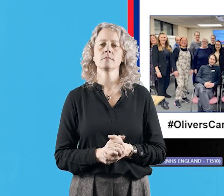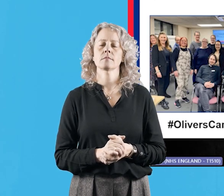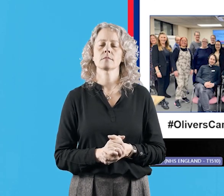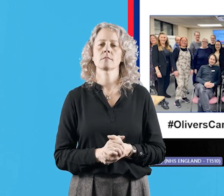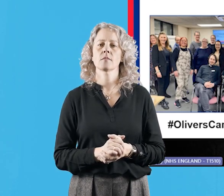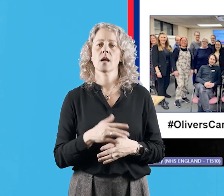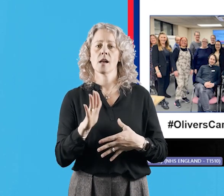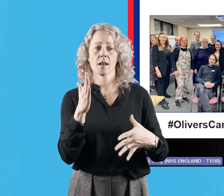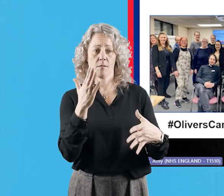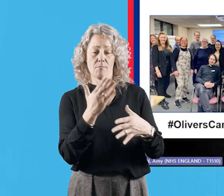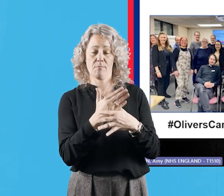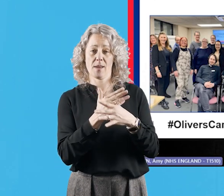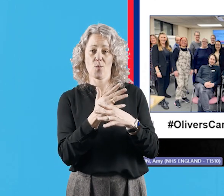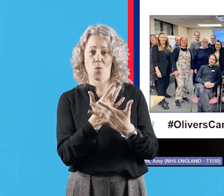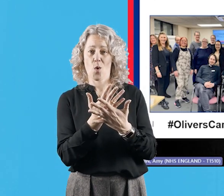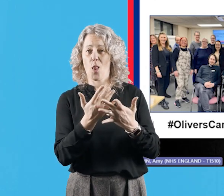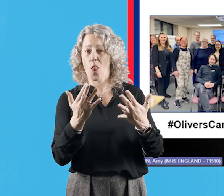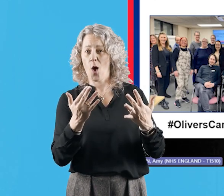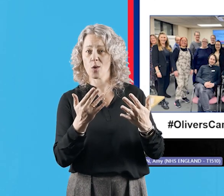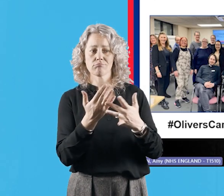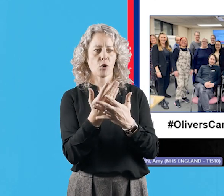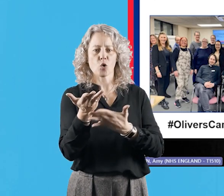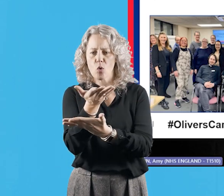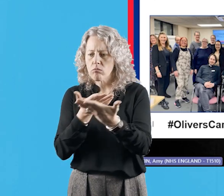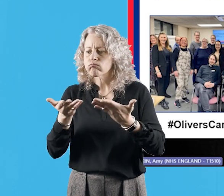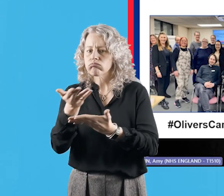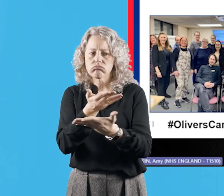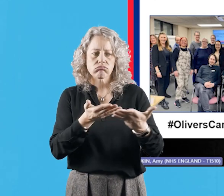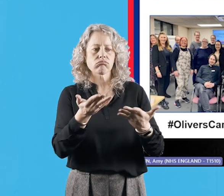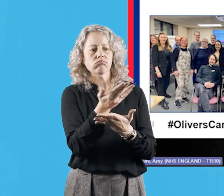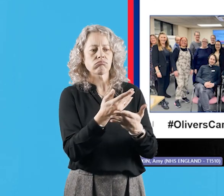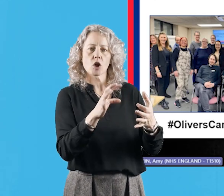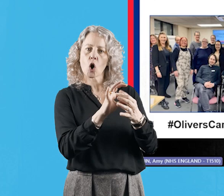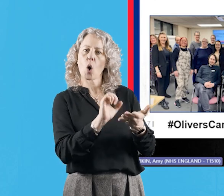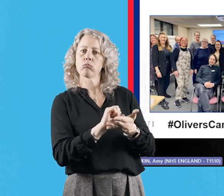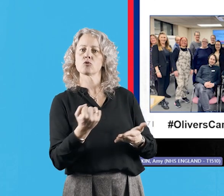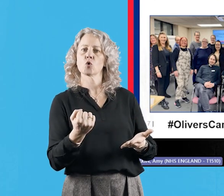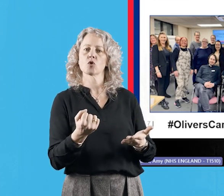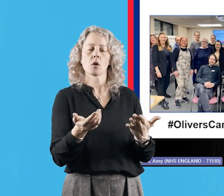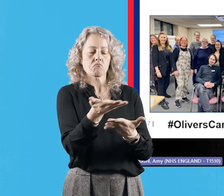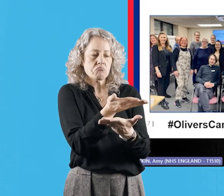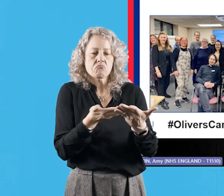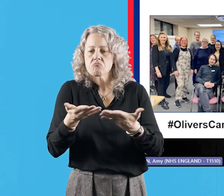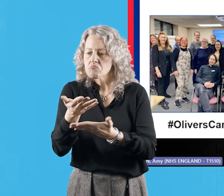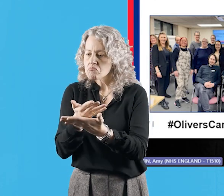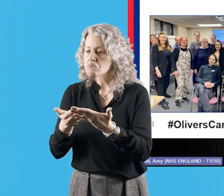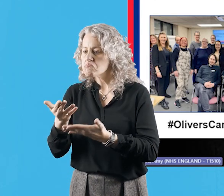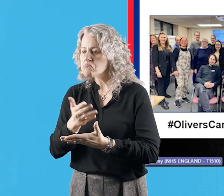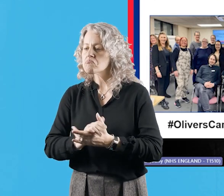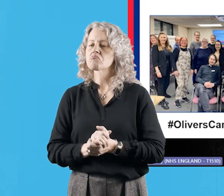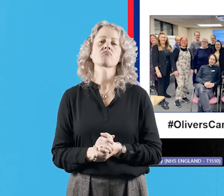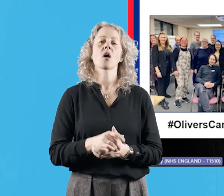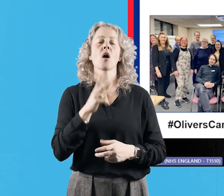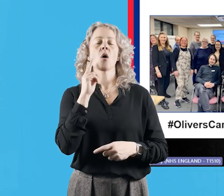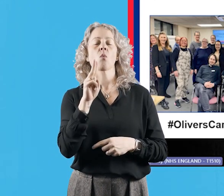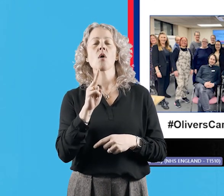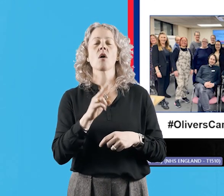We worked on this quite a lot. We had lots of conversations. Again, Co-production. We work with colleagues with lived